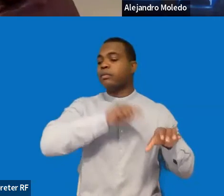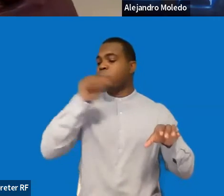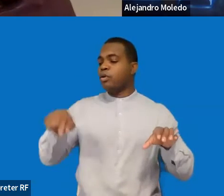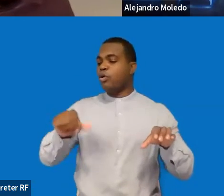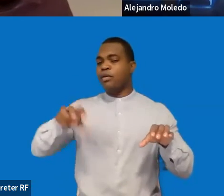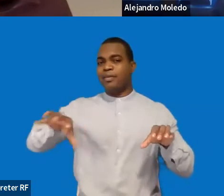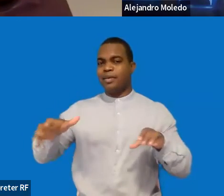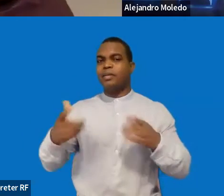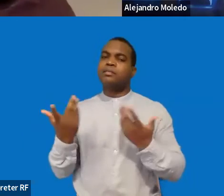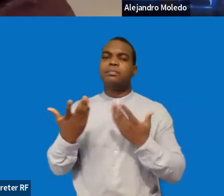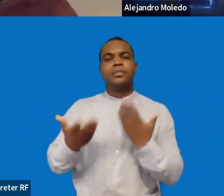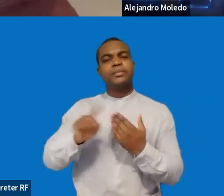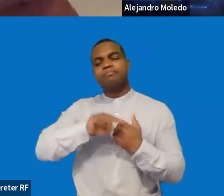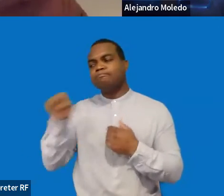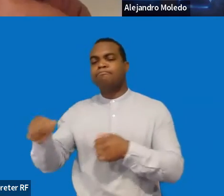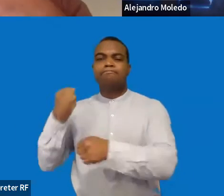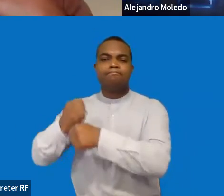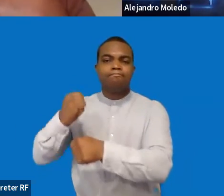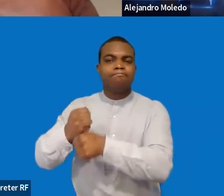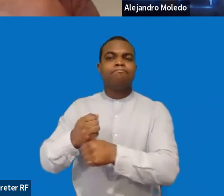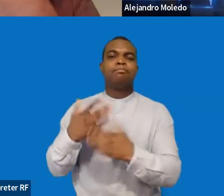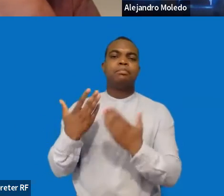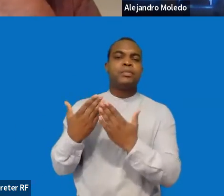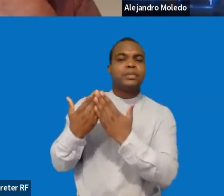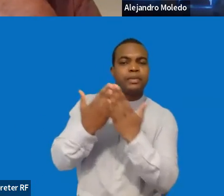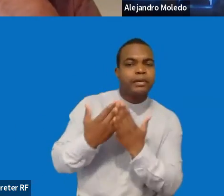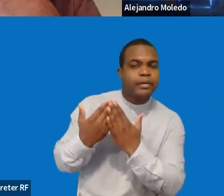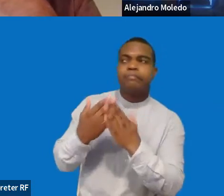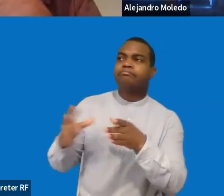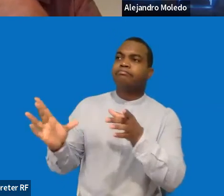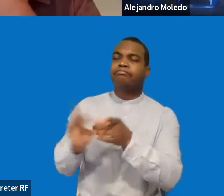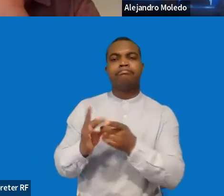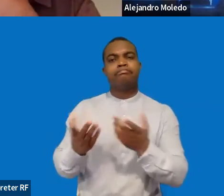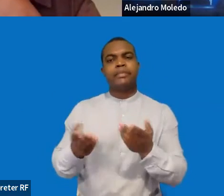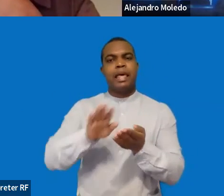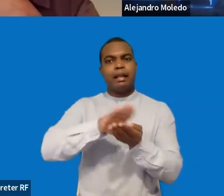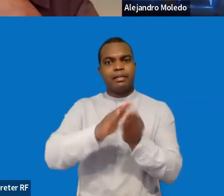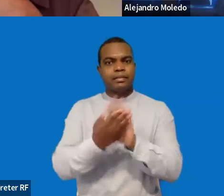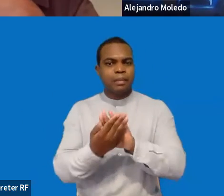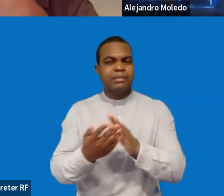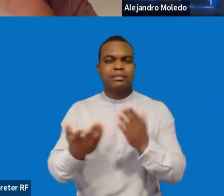in terms of the portability of certain social protection measures when we move.